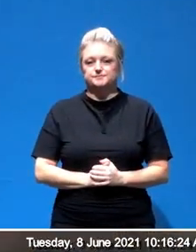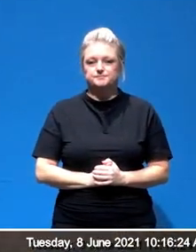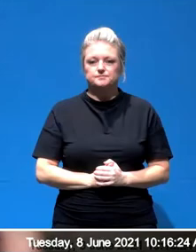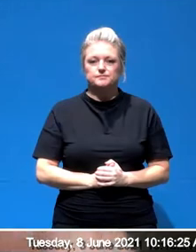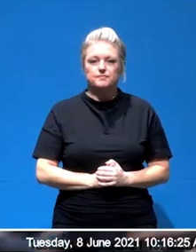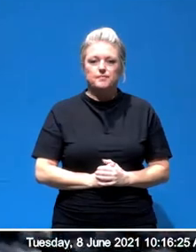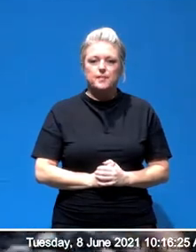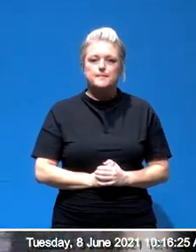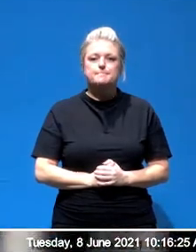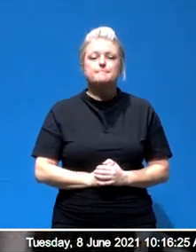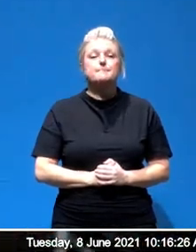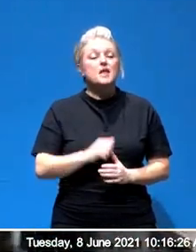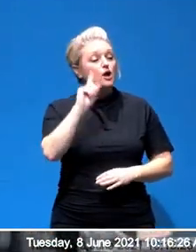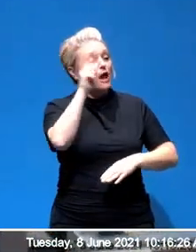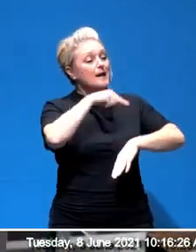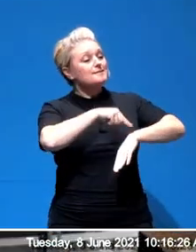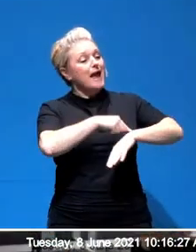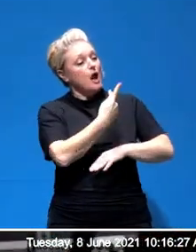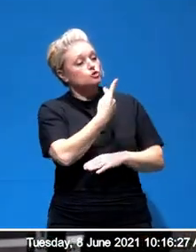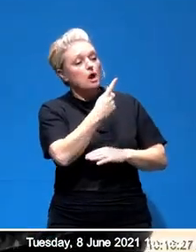We will go and get some sticks. I've got a bag for you.